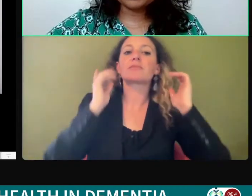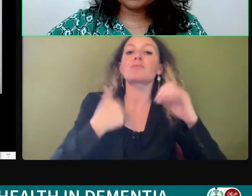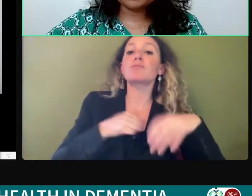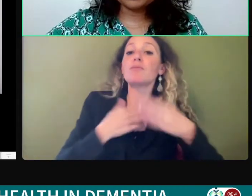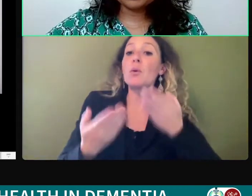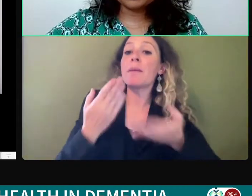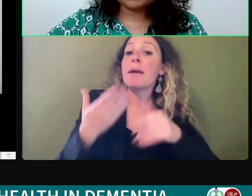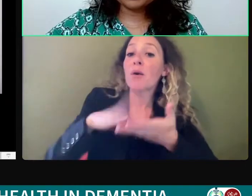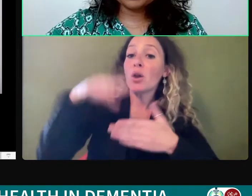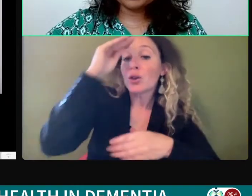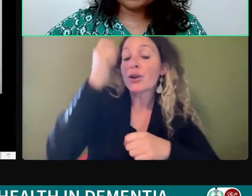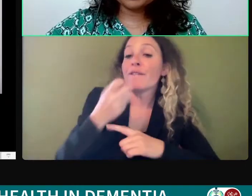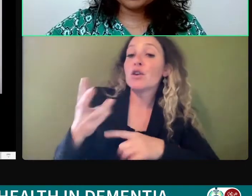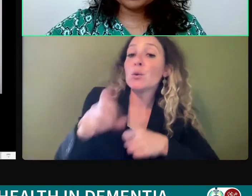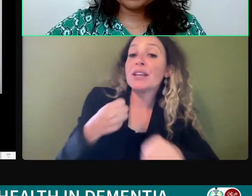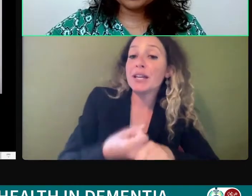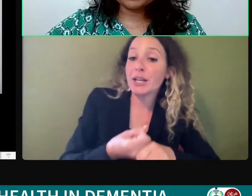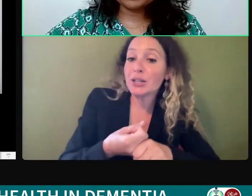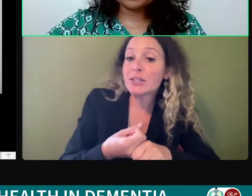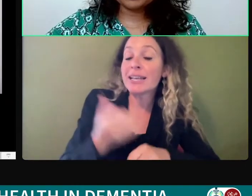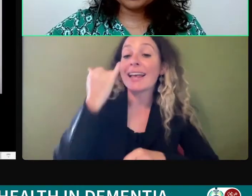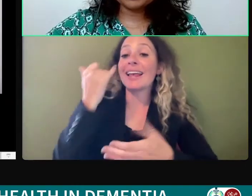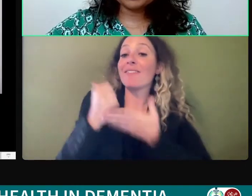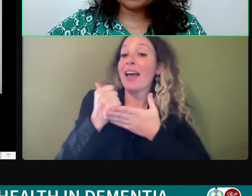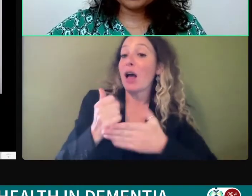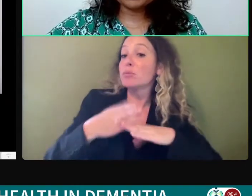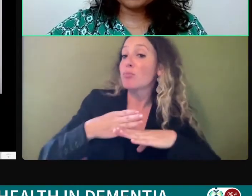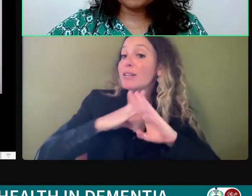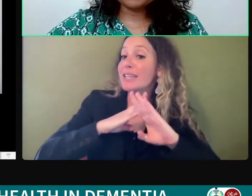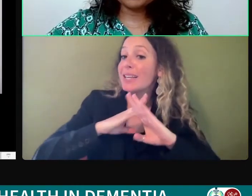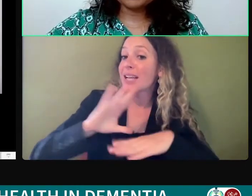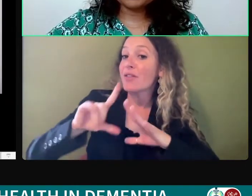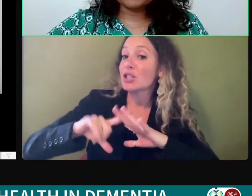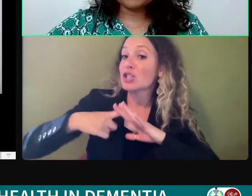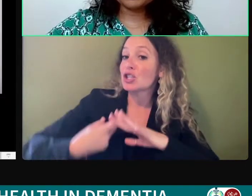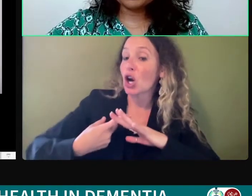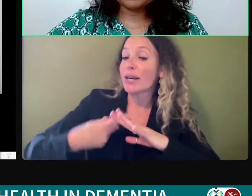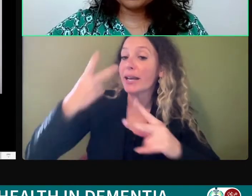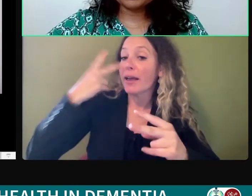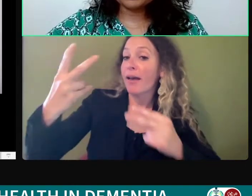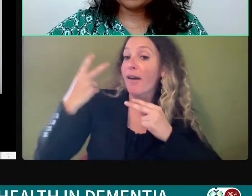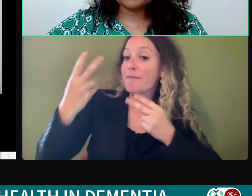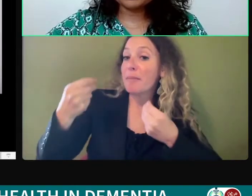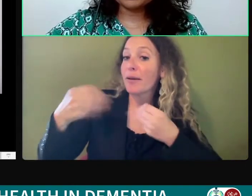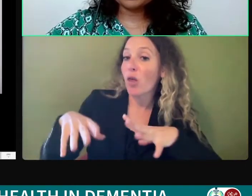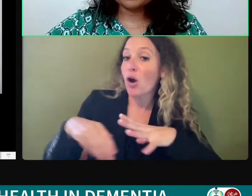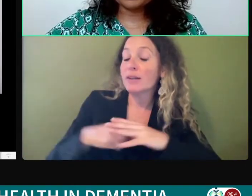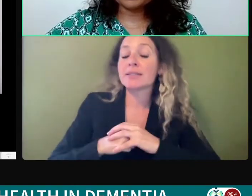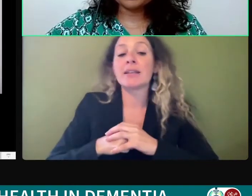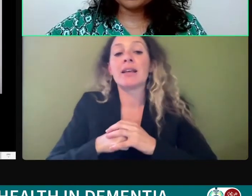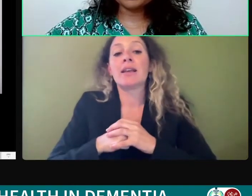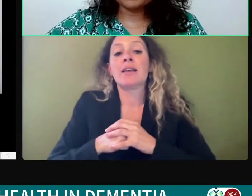this drug also works to help prevent the onset of memory loss. We expect that other drugs